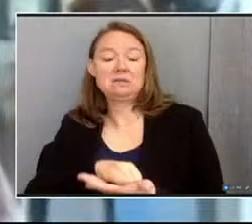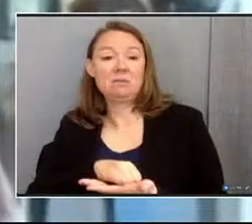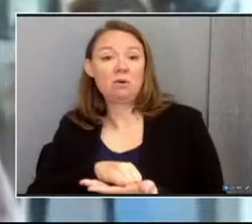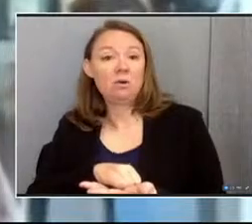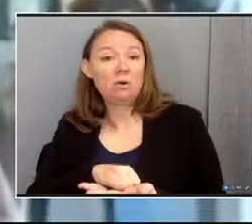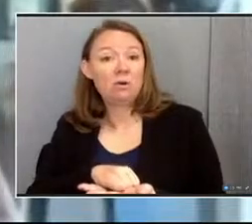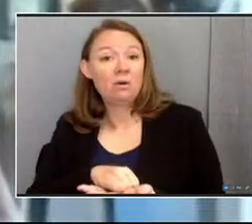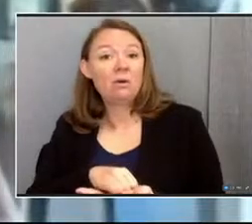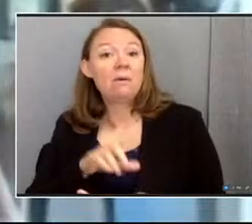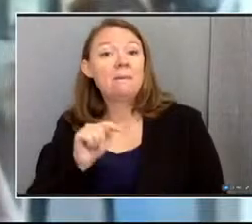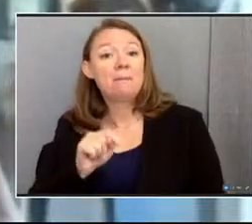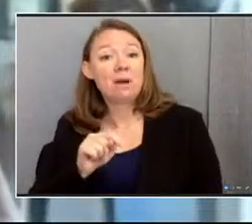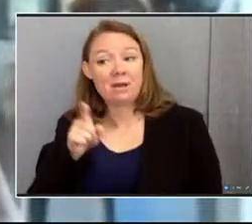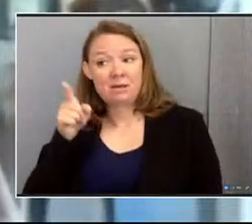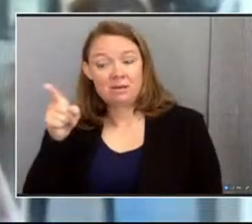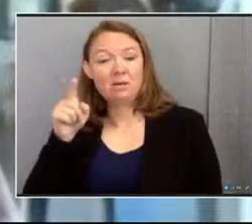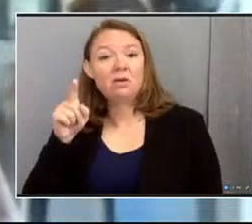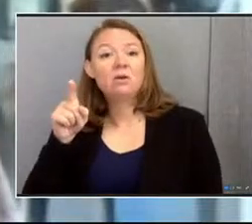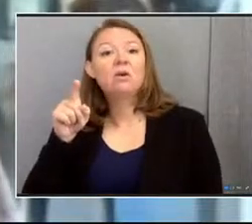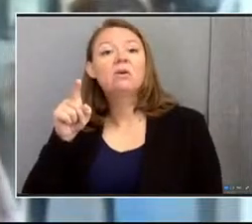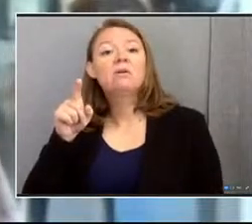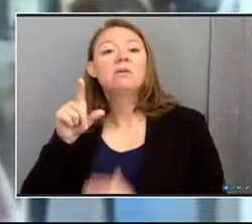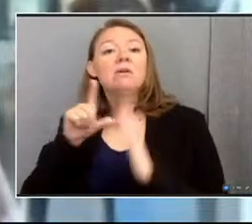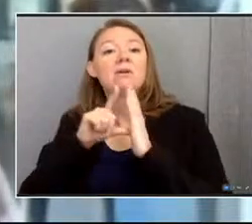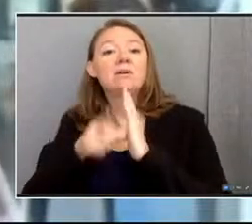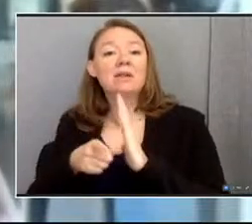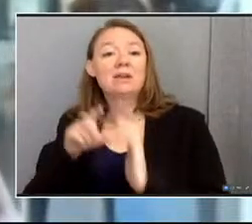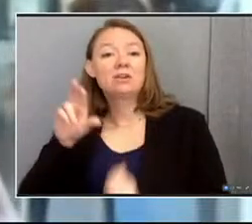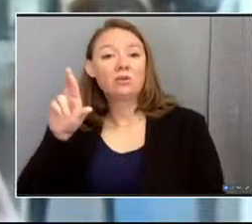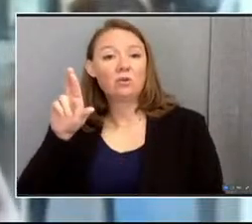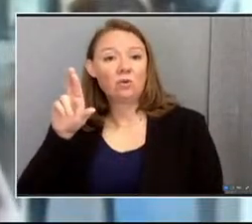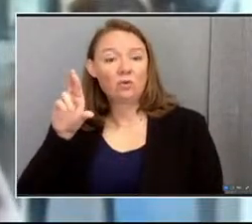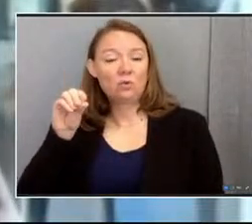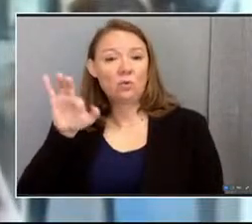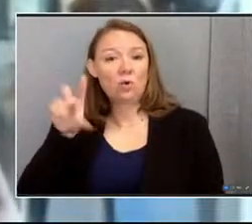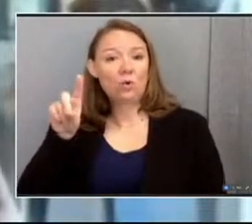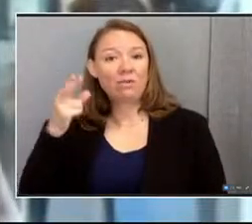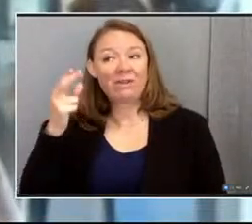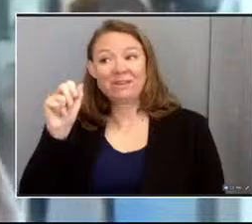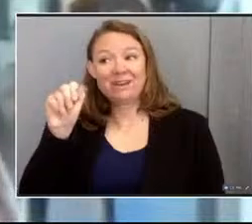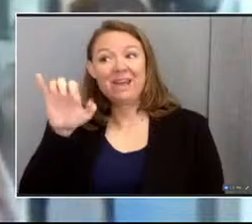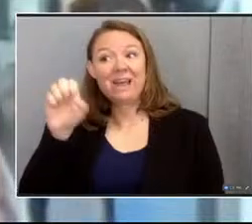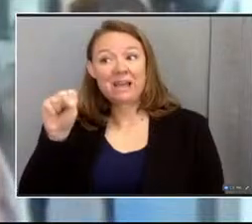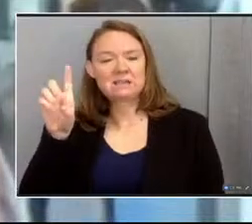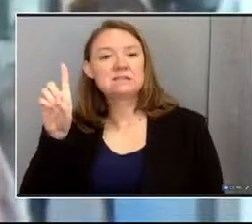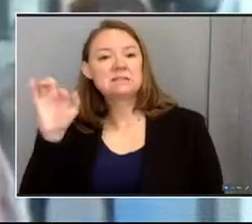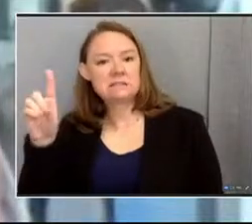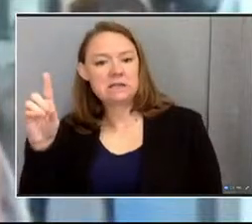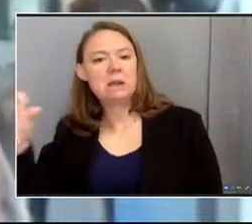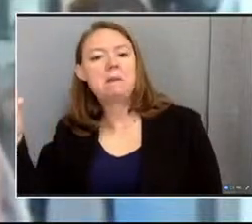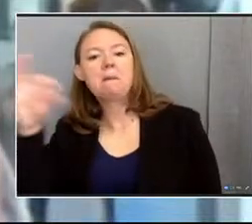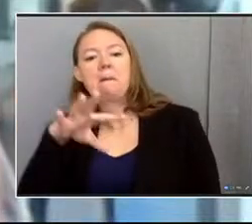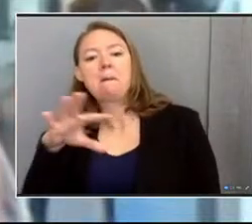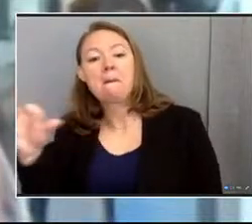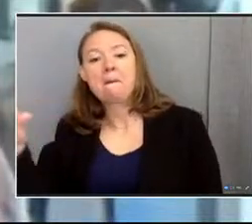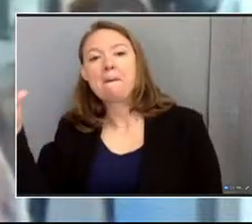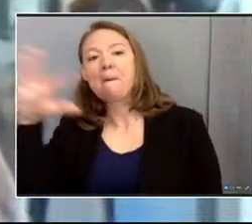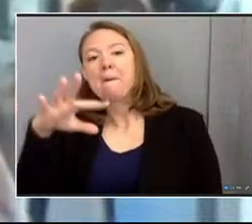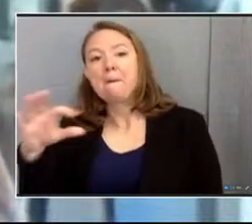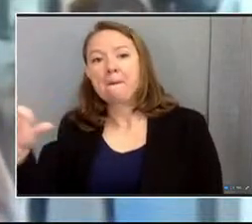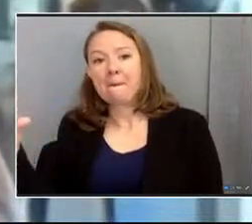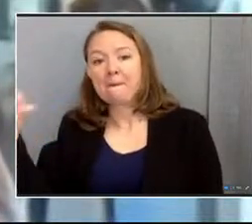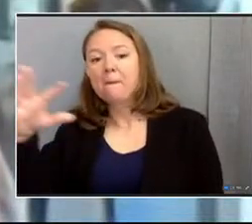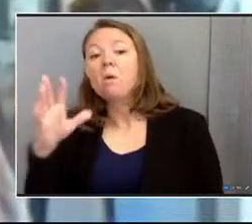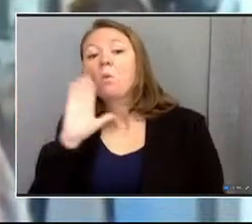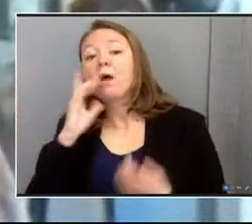Rolland Hayes would eventually continue to drum beat for such a time would be coming my way. Music